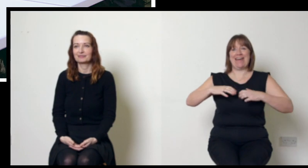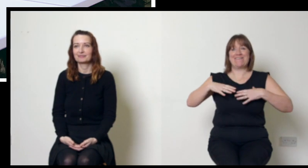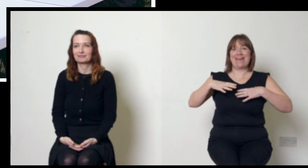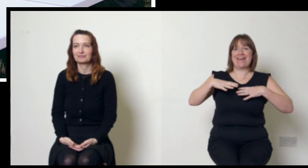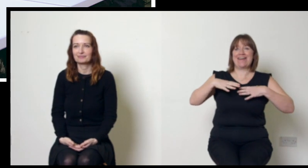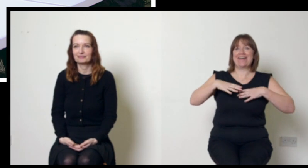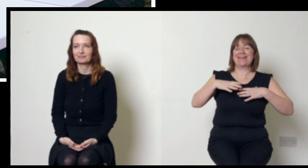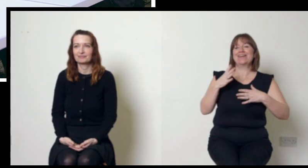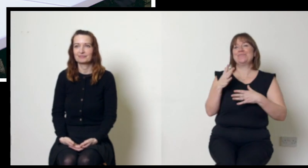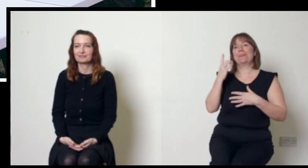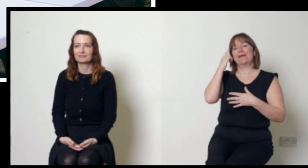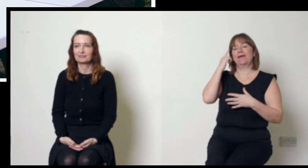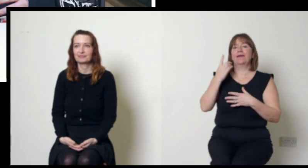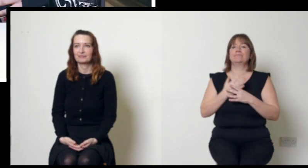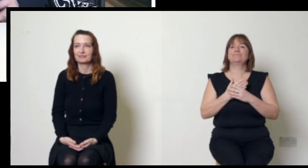I was thinking yeah my top tips would be